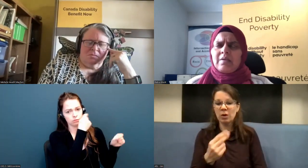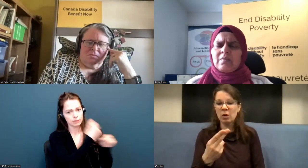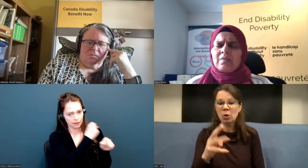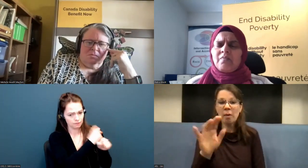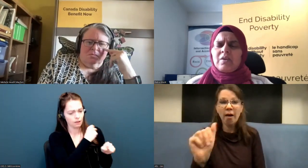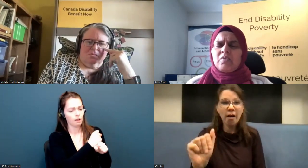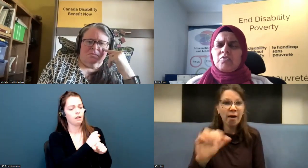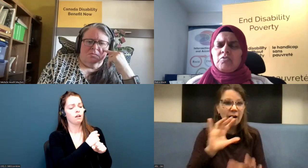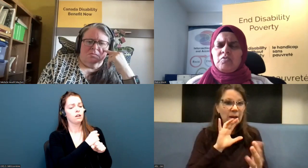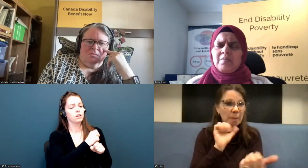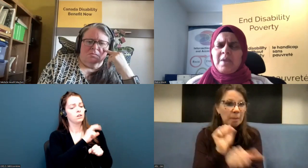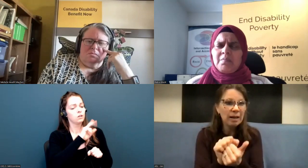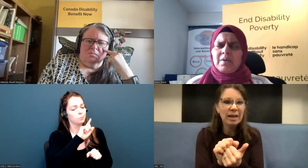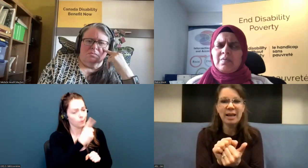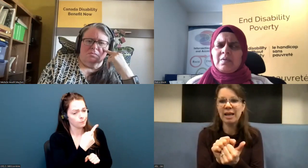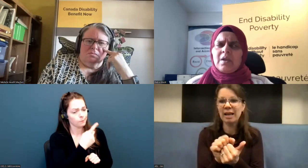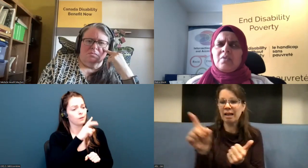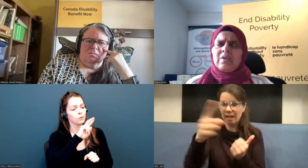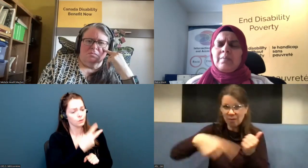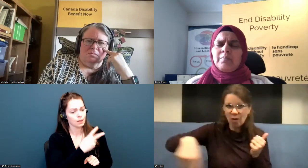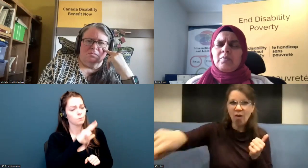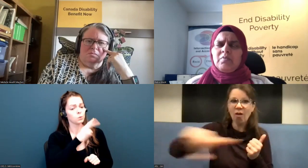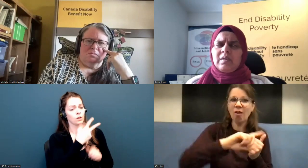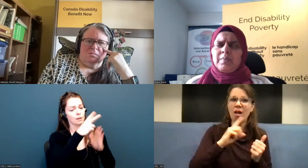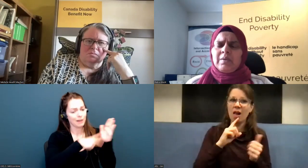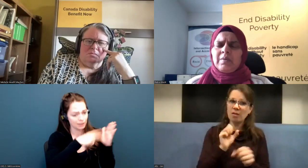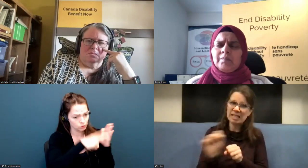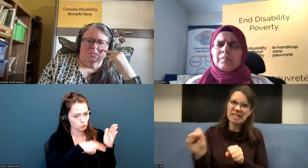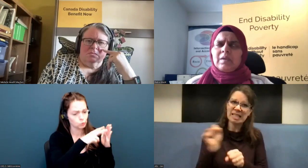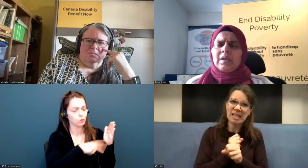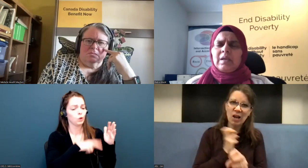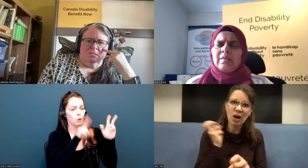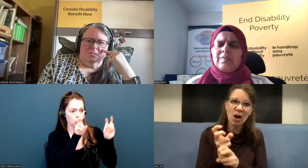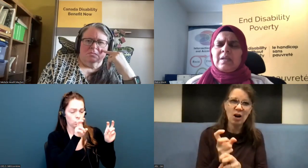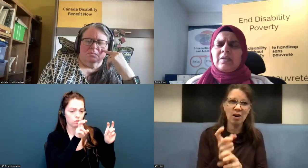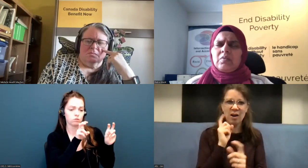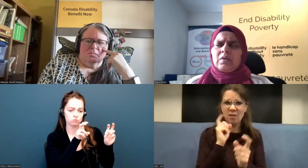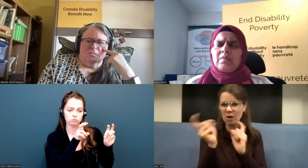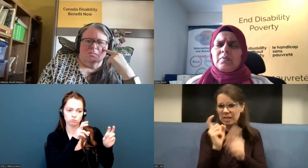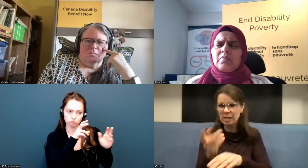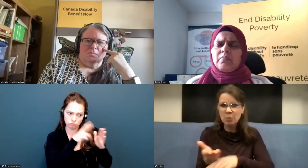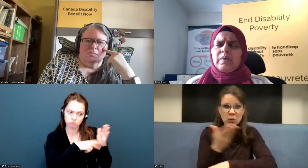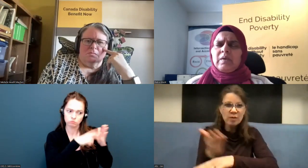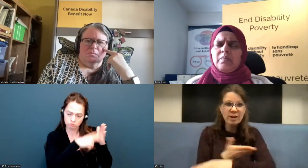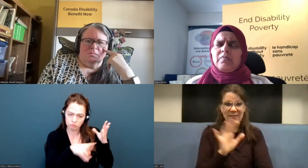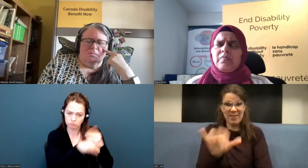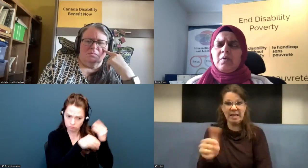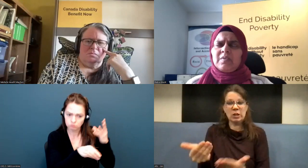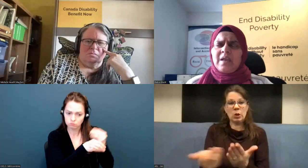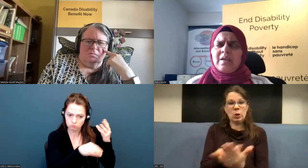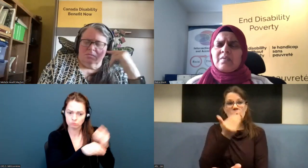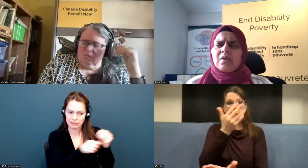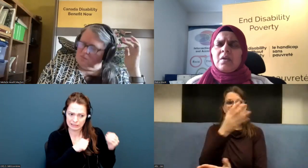OF STUFF AND INTRODUCED AMENDMENTS TO IMPROVE THE BILL. IT IS THE NEW AND IMPROVED BILL BEFORE THE SENATE.